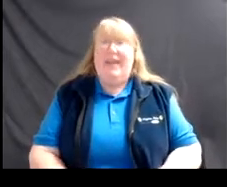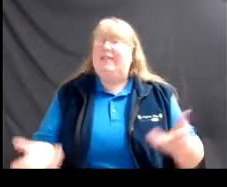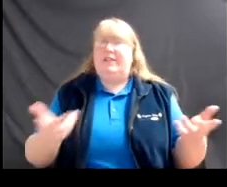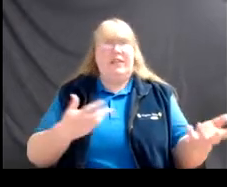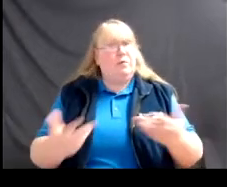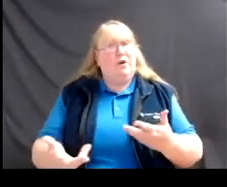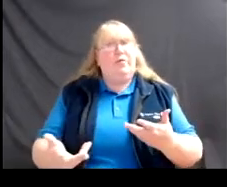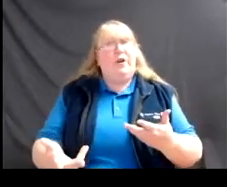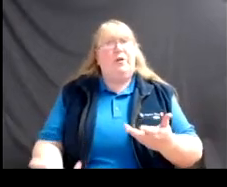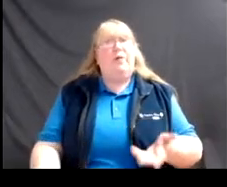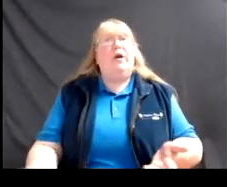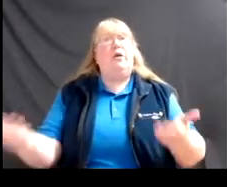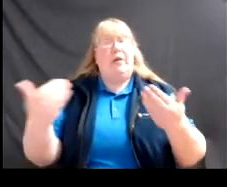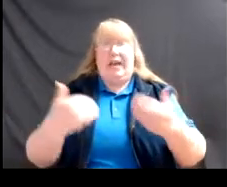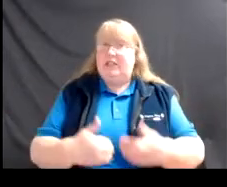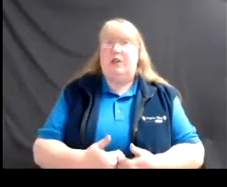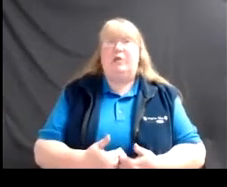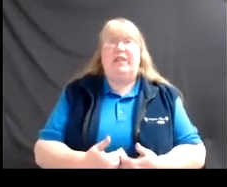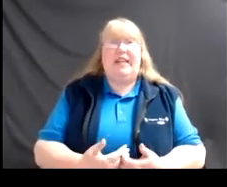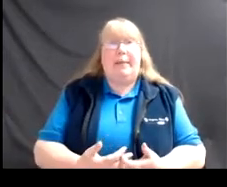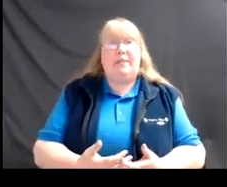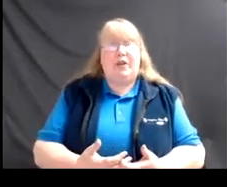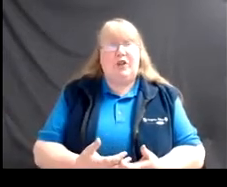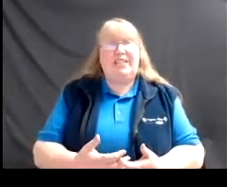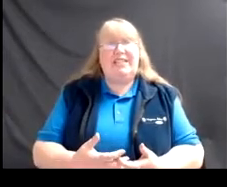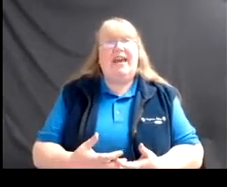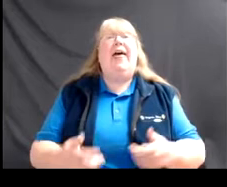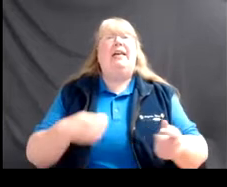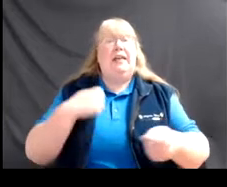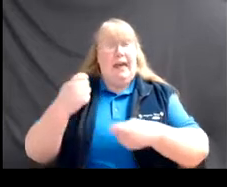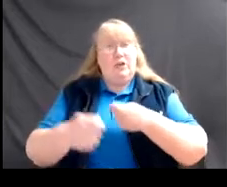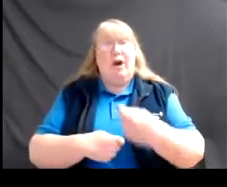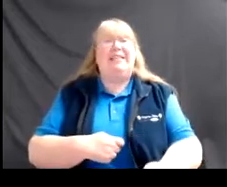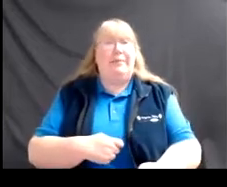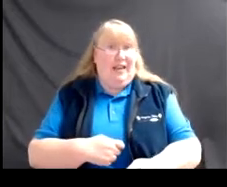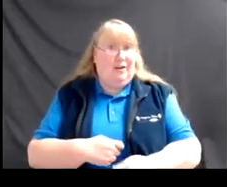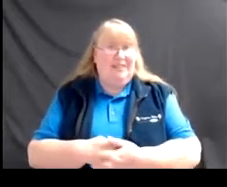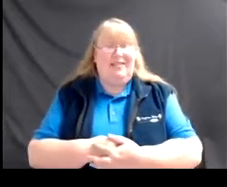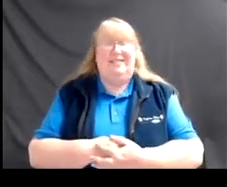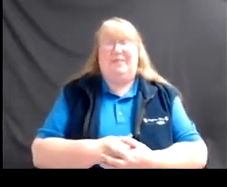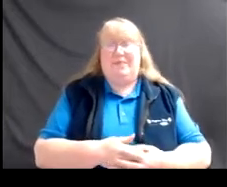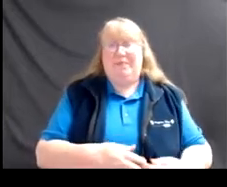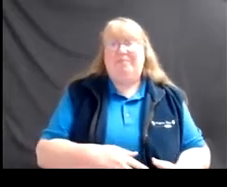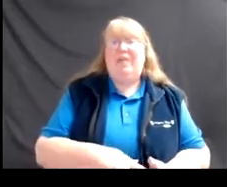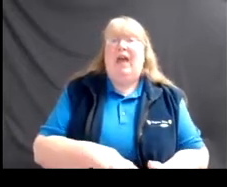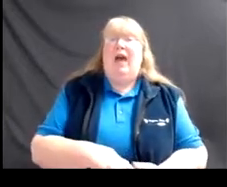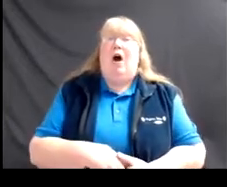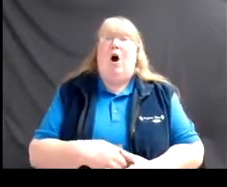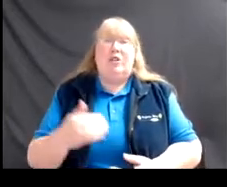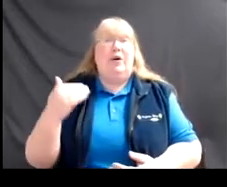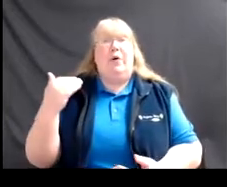If it doesn't work for you, you get in touch with the TAP Specialist and try something else. Also,